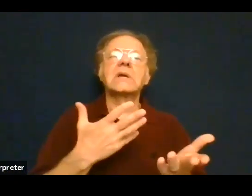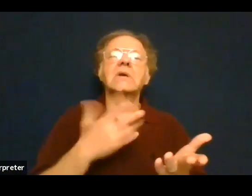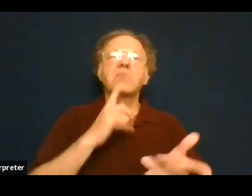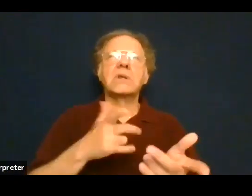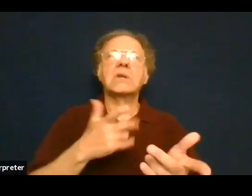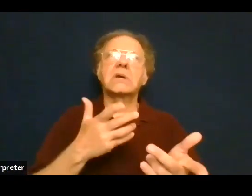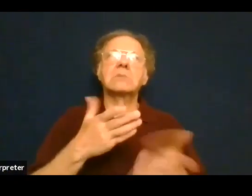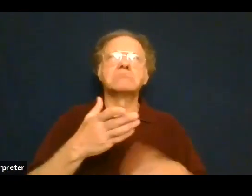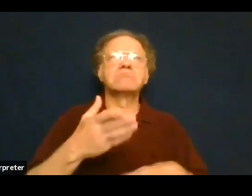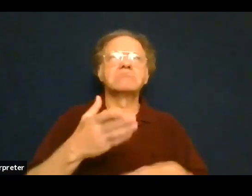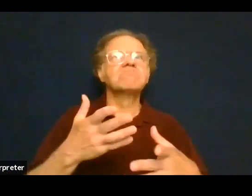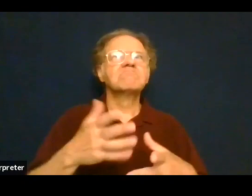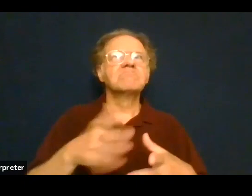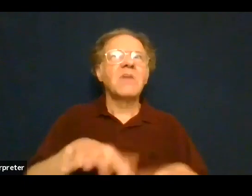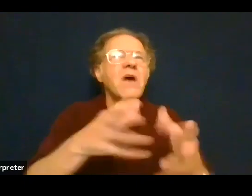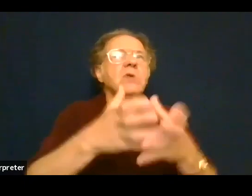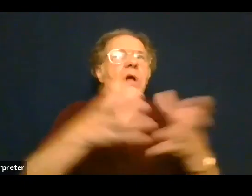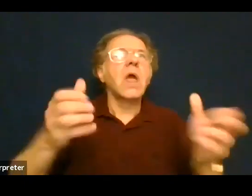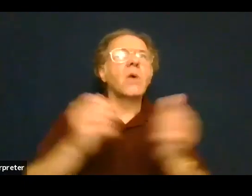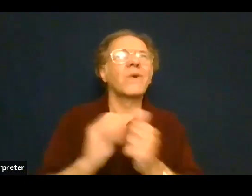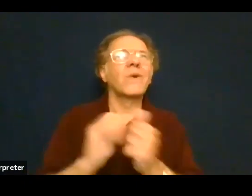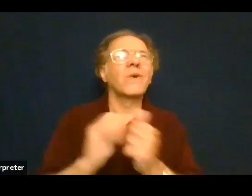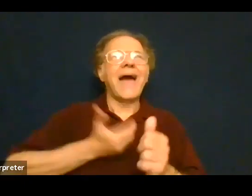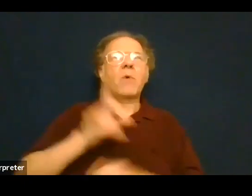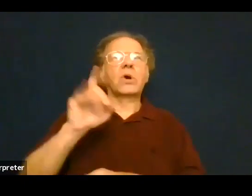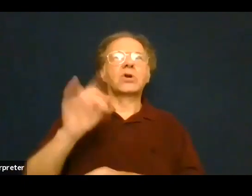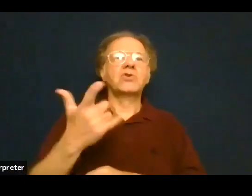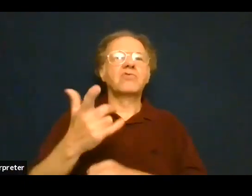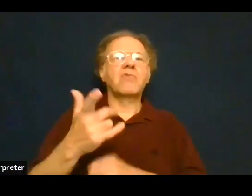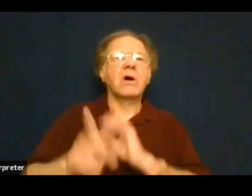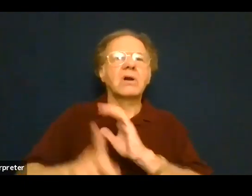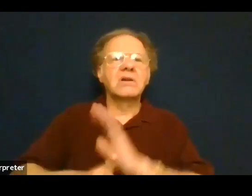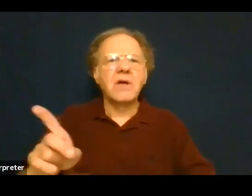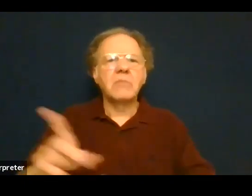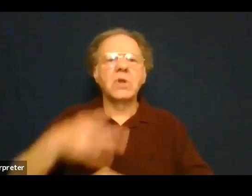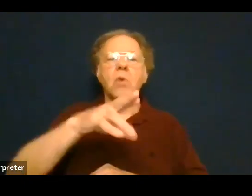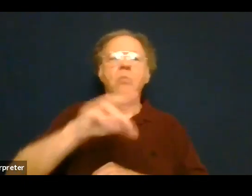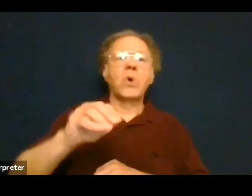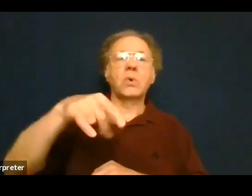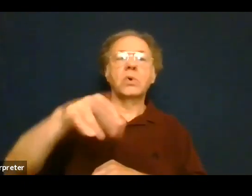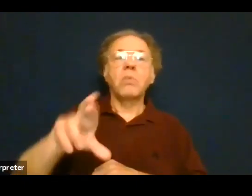with our drug development. And ProQR is set up as a platform